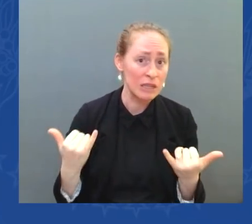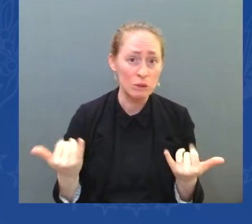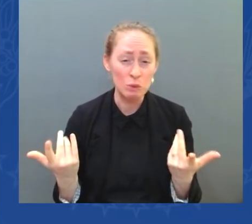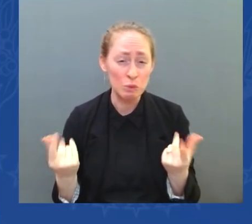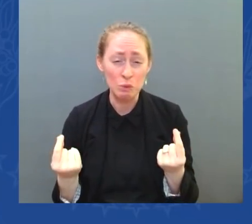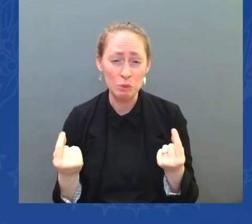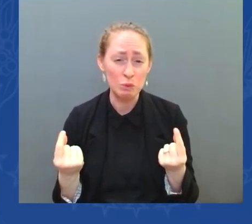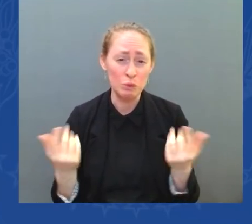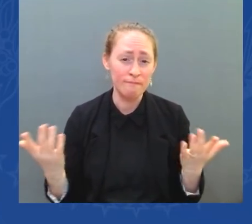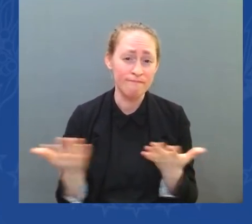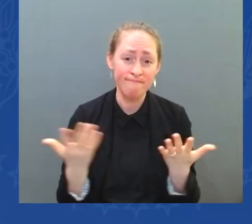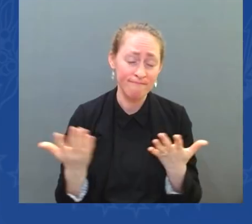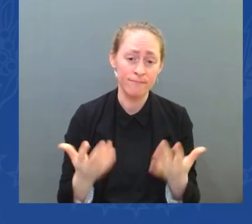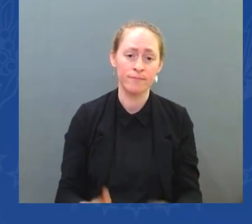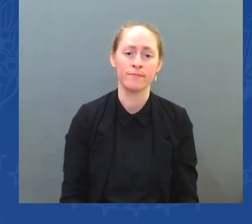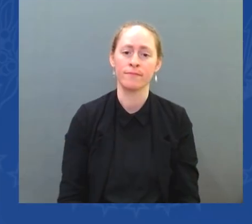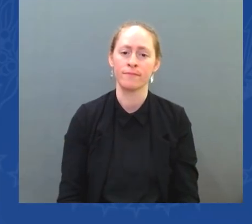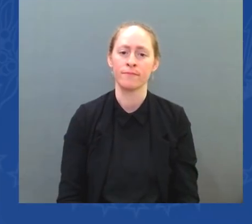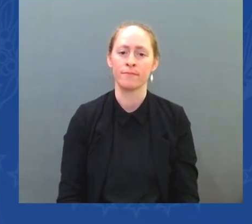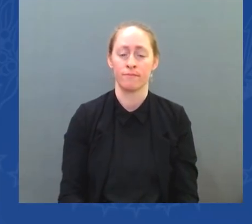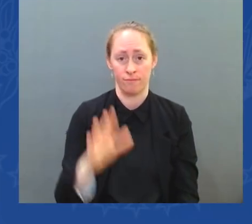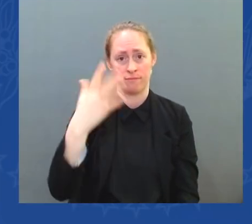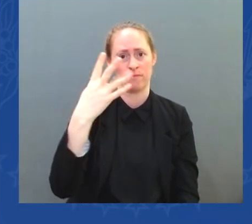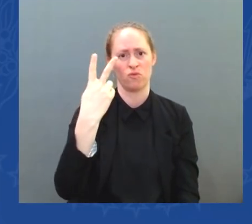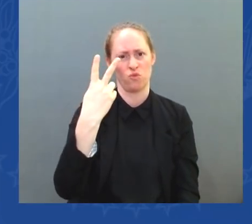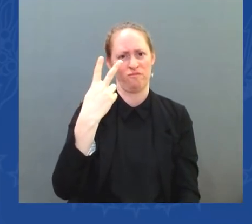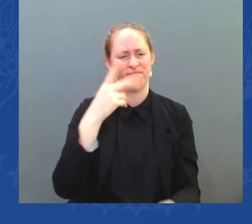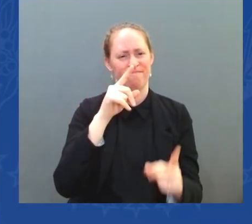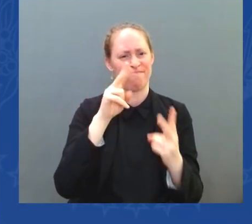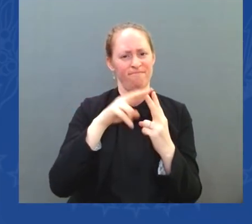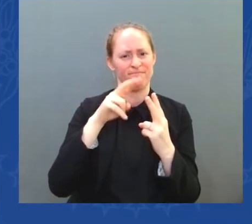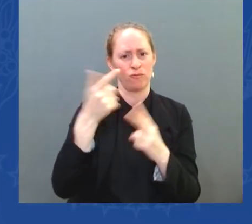so everything is going up. We saw it in today's inflation data: